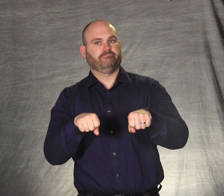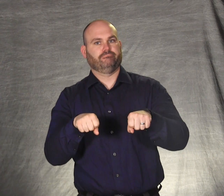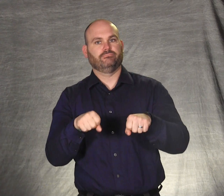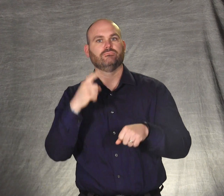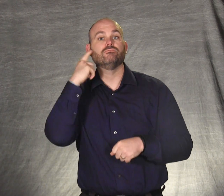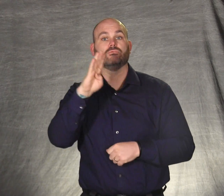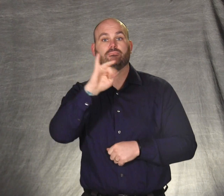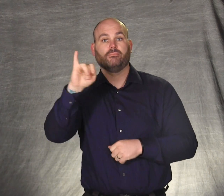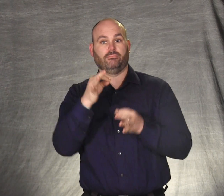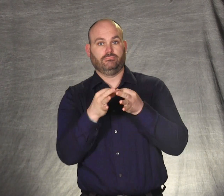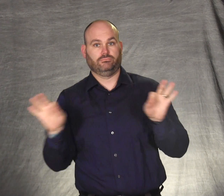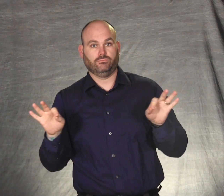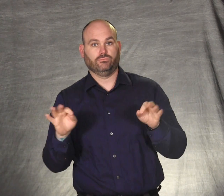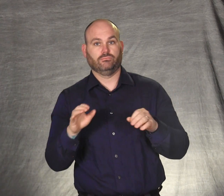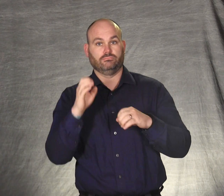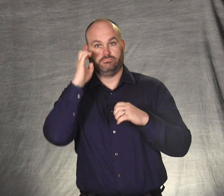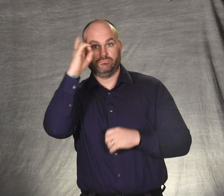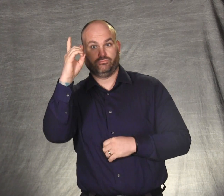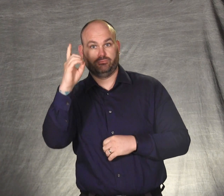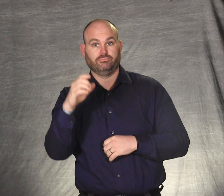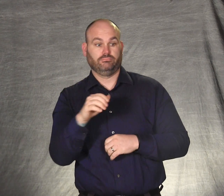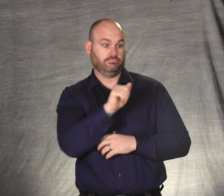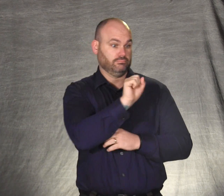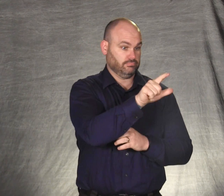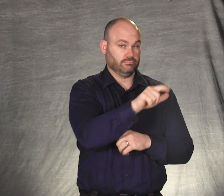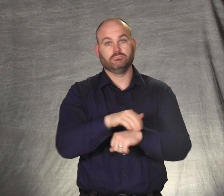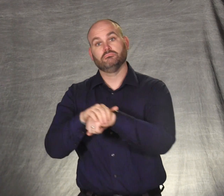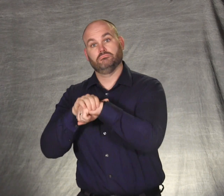to receive a bilingual education